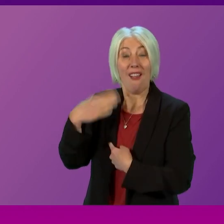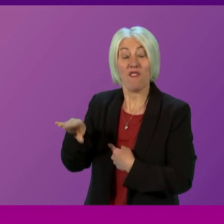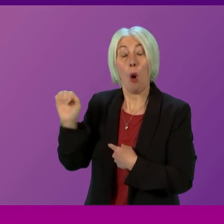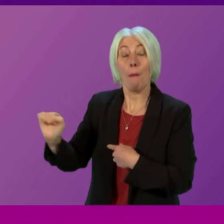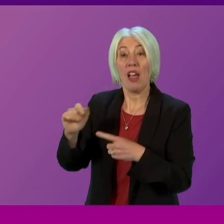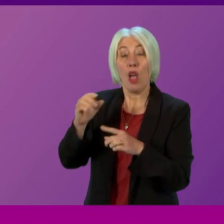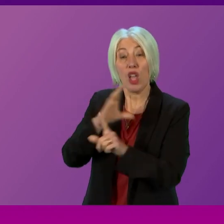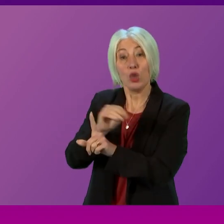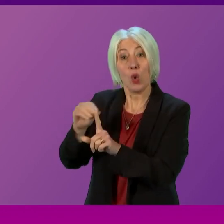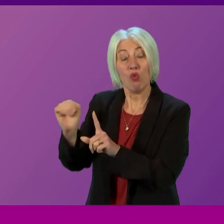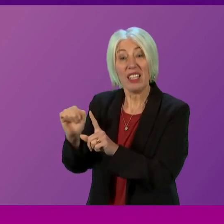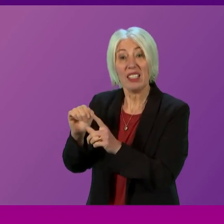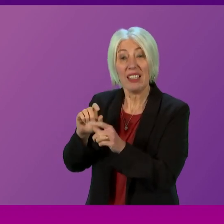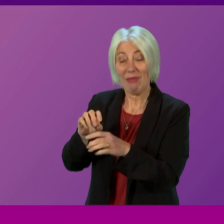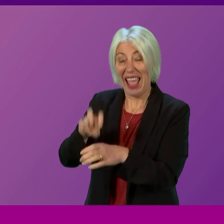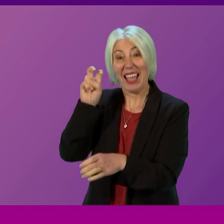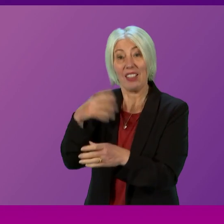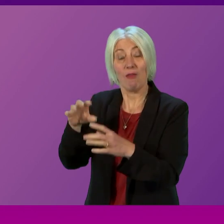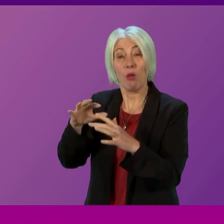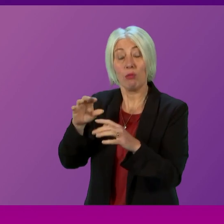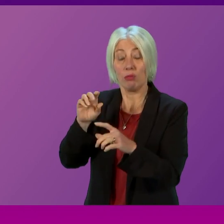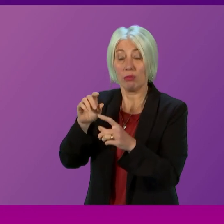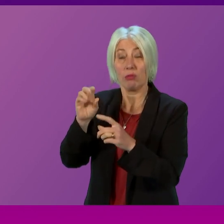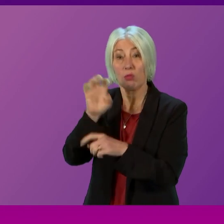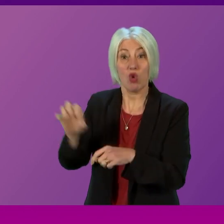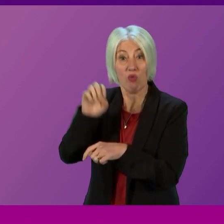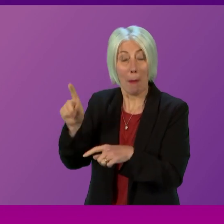Can the First Minister update Parliament on any recent discussions that the